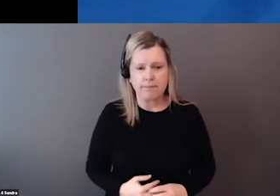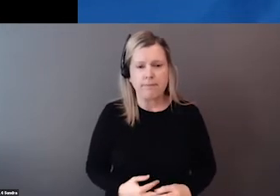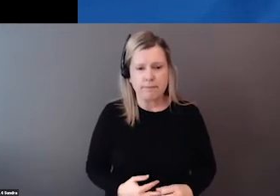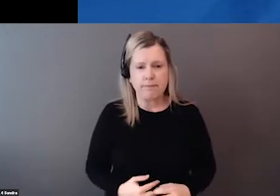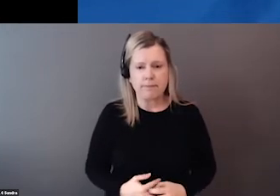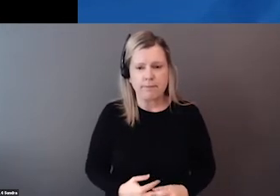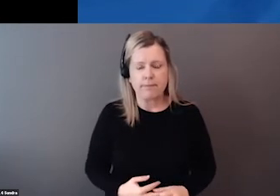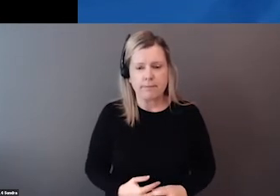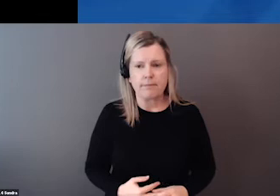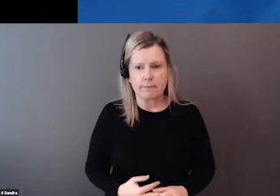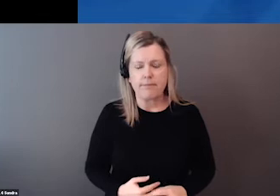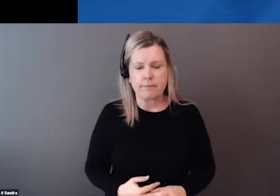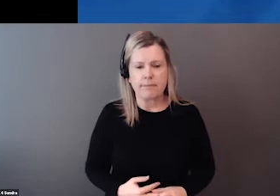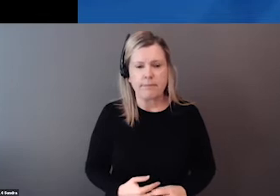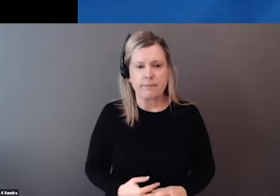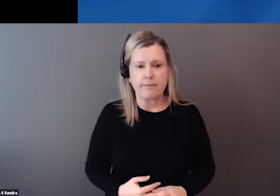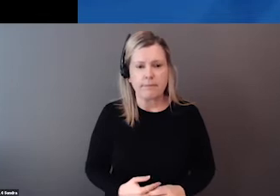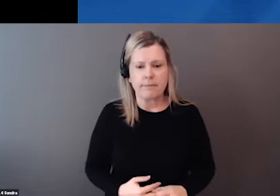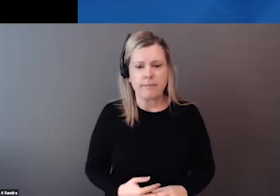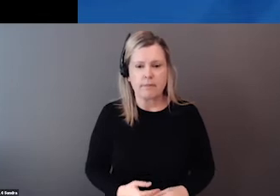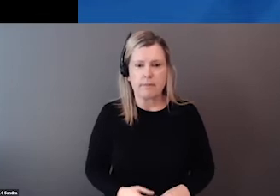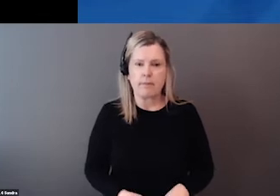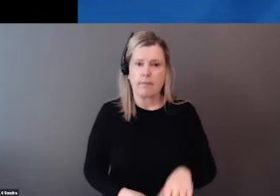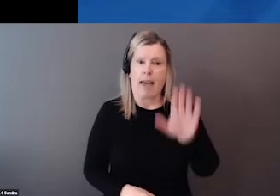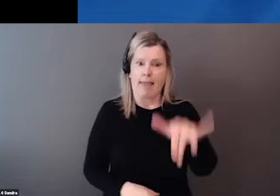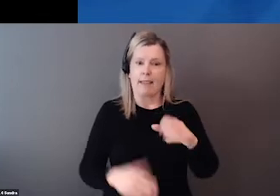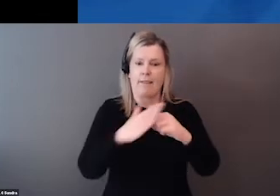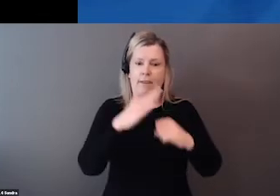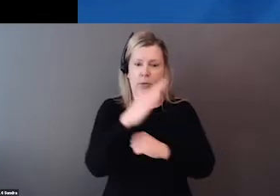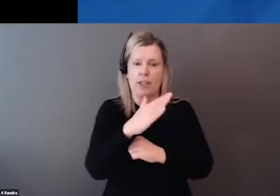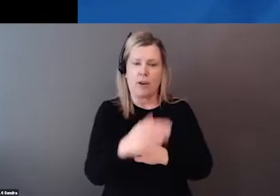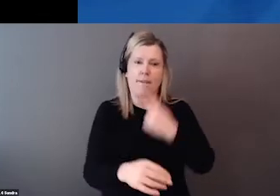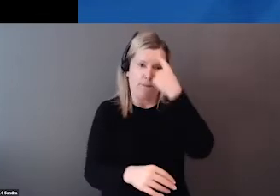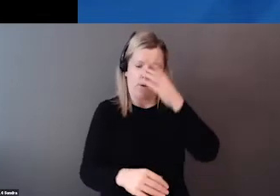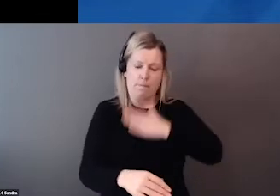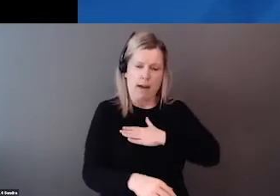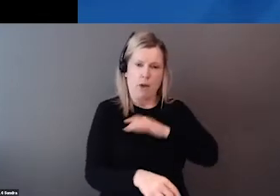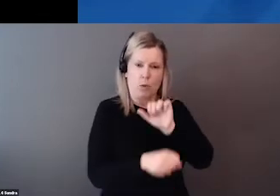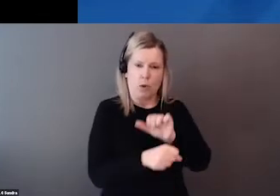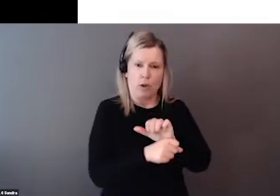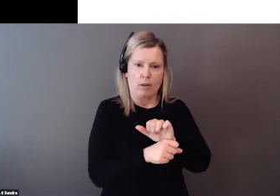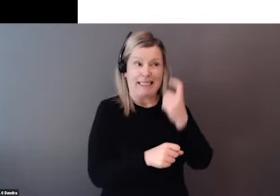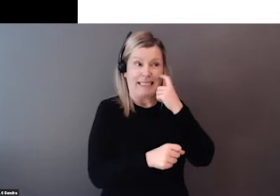you could pretty much do anything. And that really provides a foundation for the study that we were recently funded on.